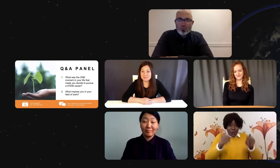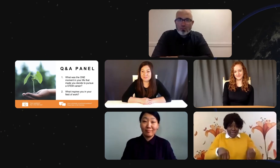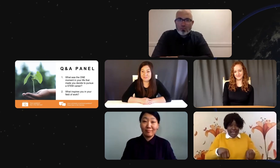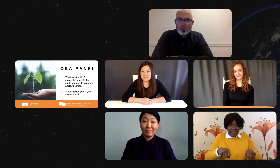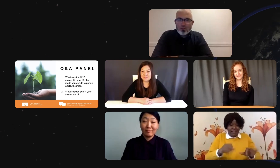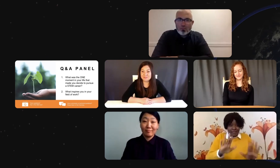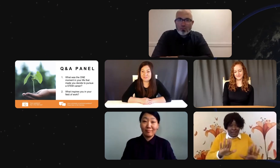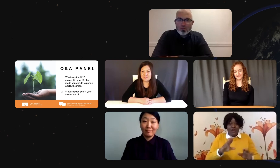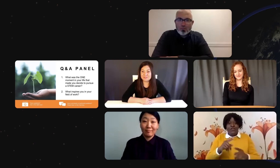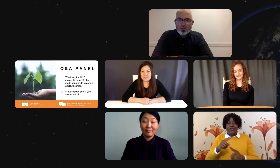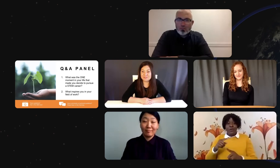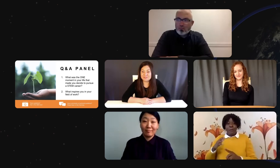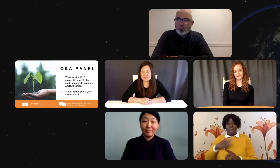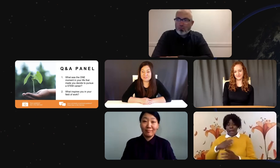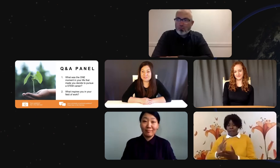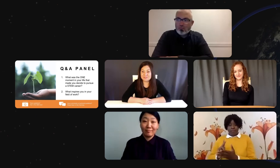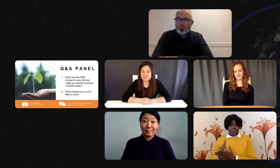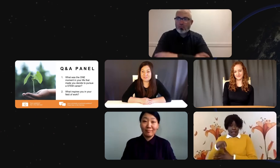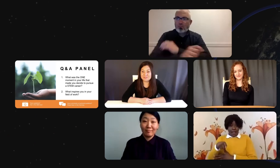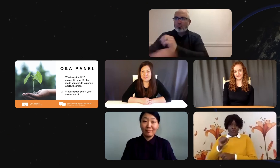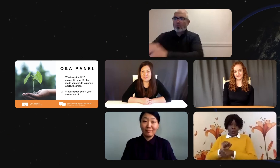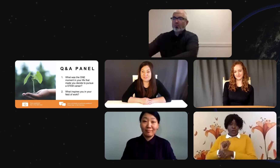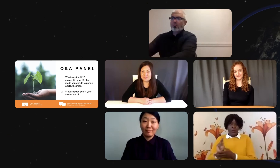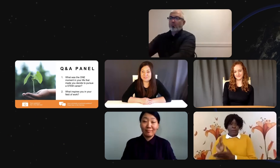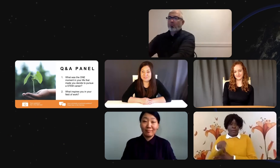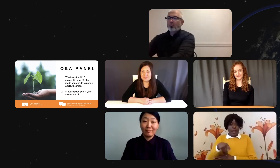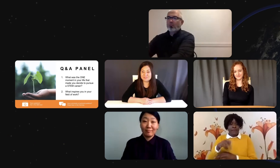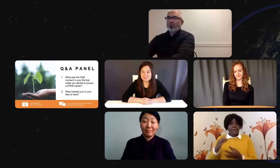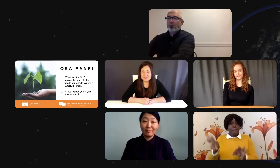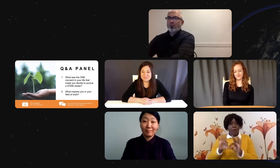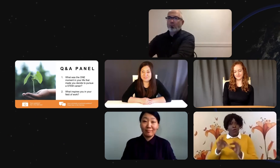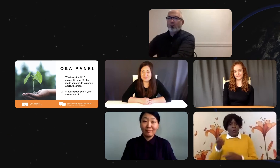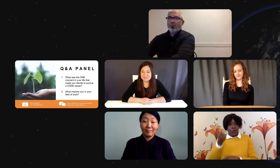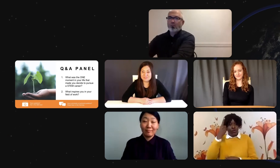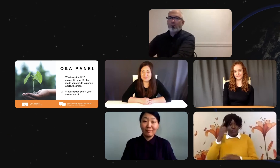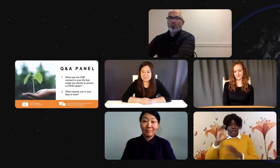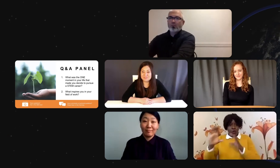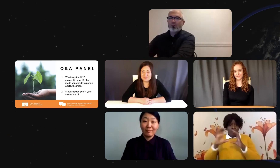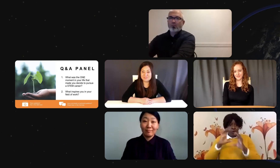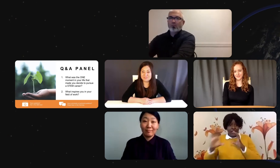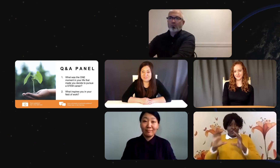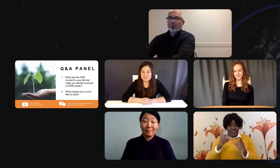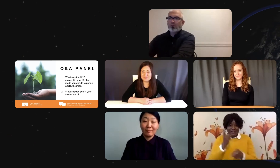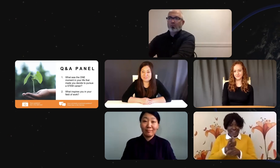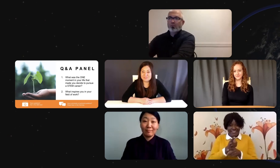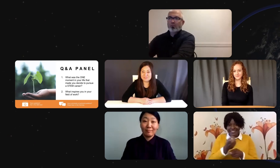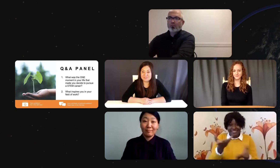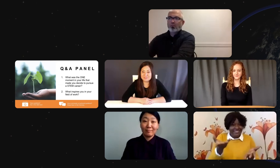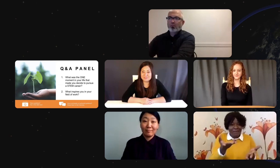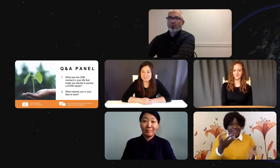I feel like plants can be the solution. They help us understand communication.